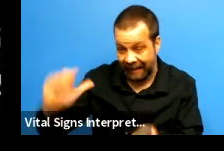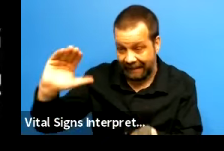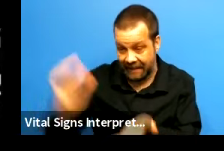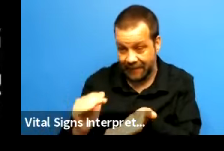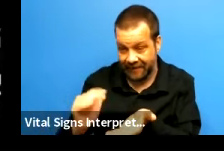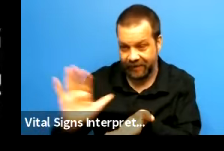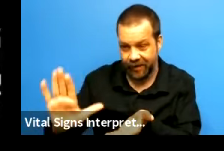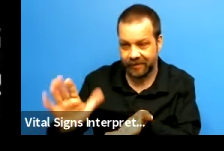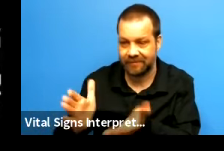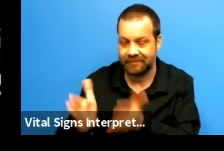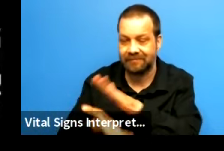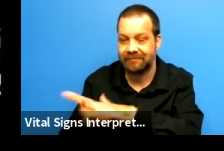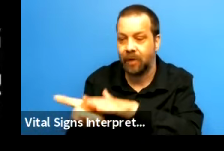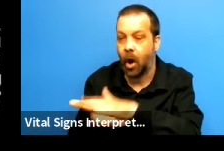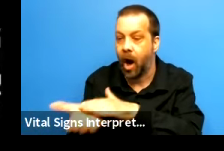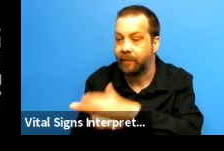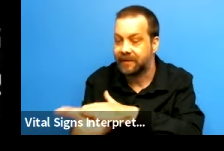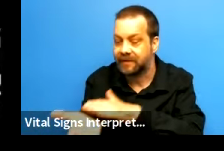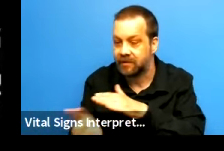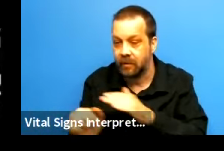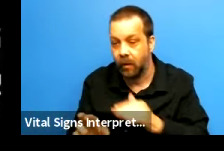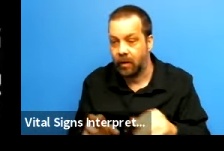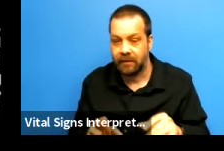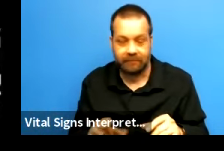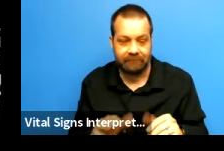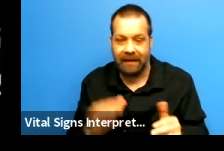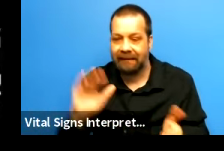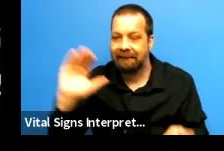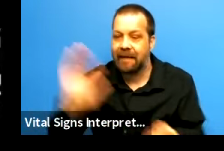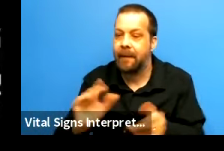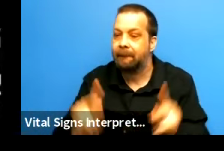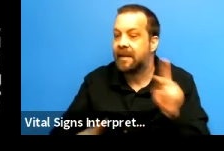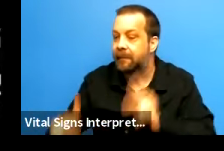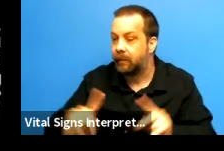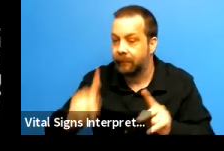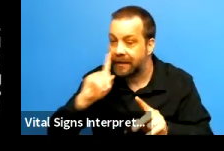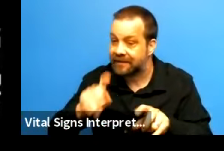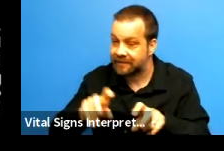or cannot carry as many people because of social distancing.